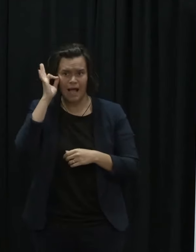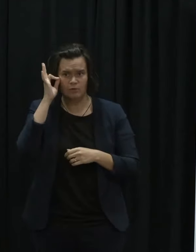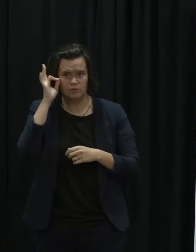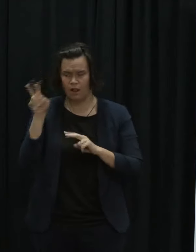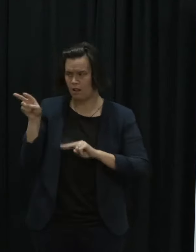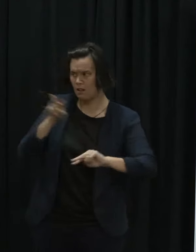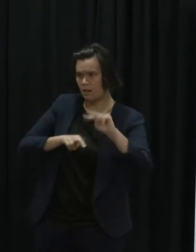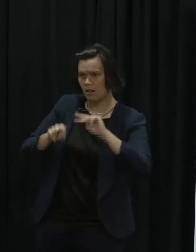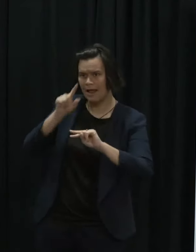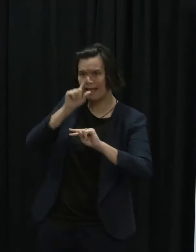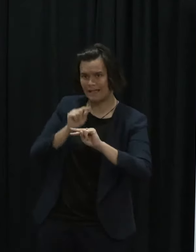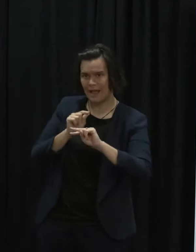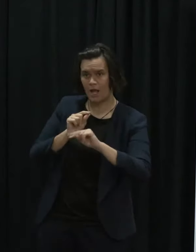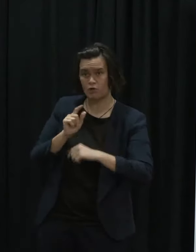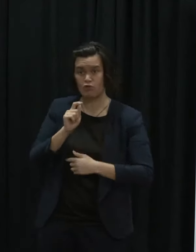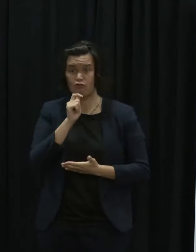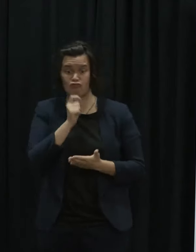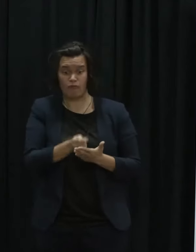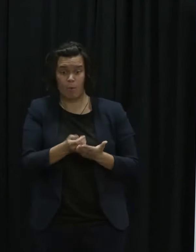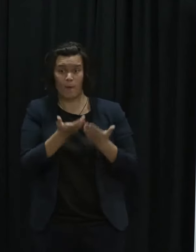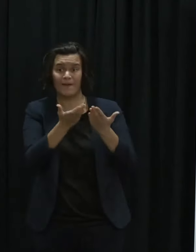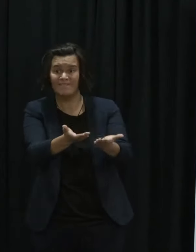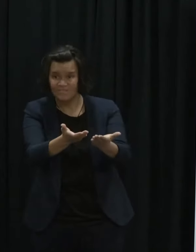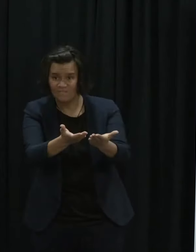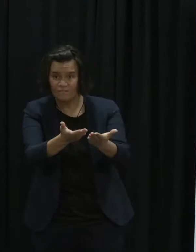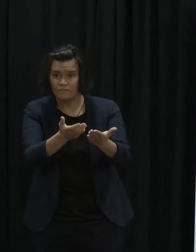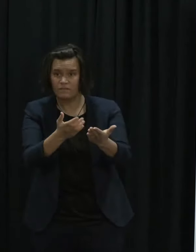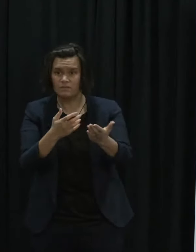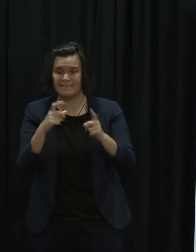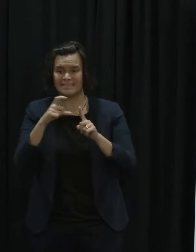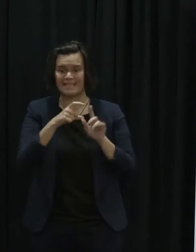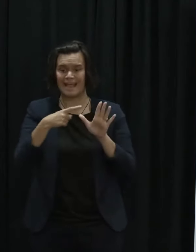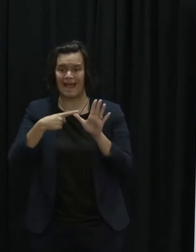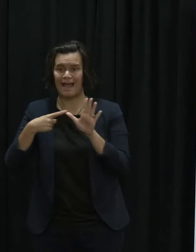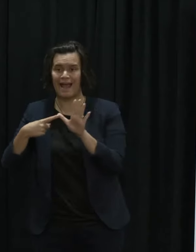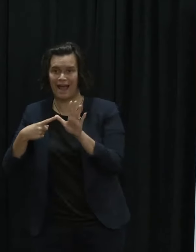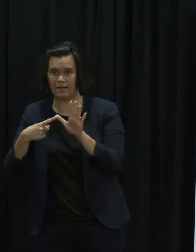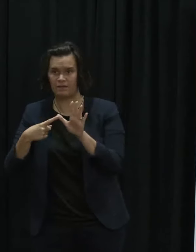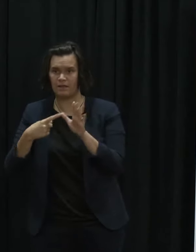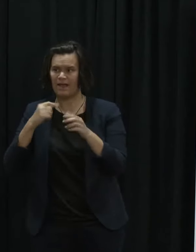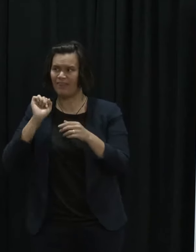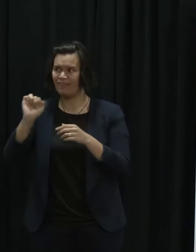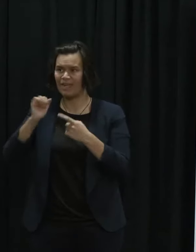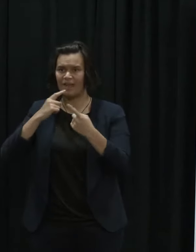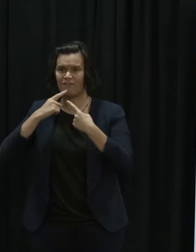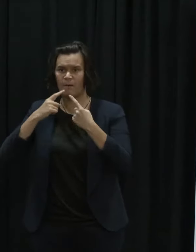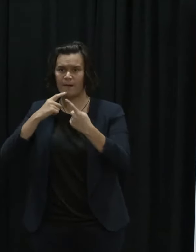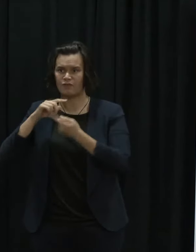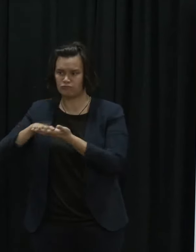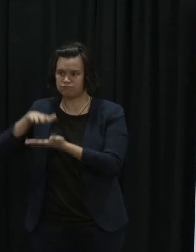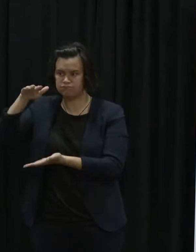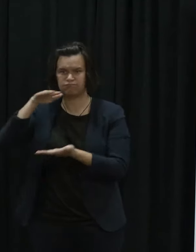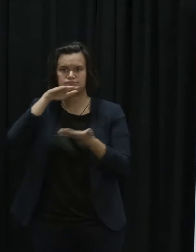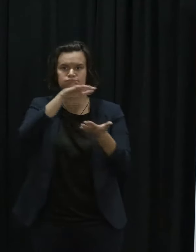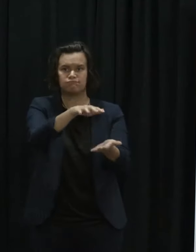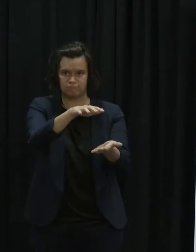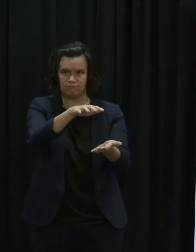were providing the evidence base for councils. They wanted to see the